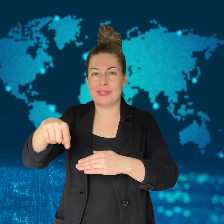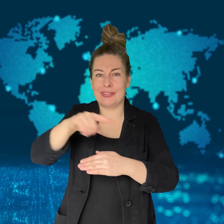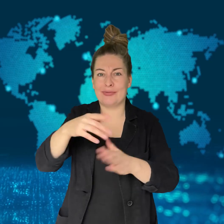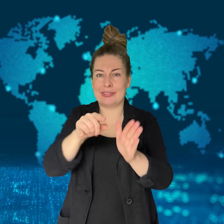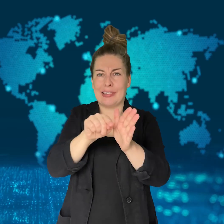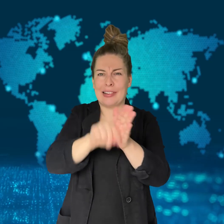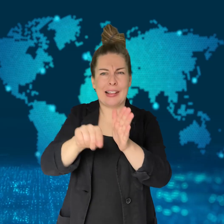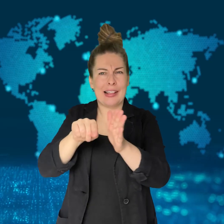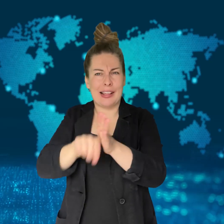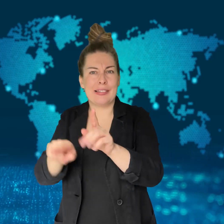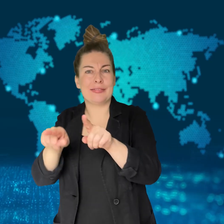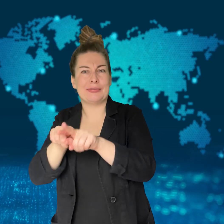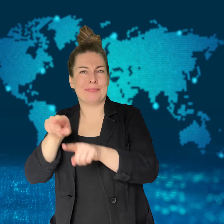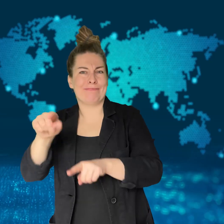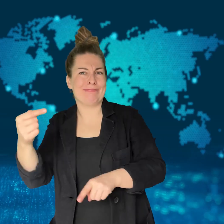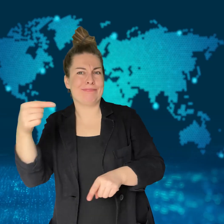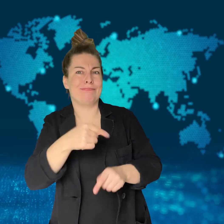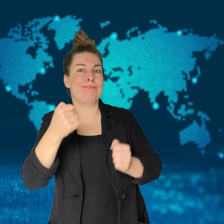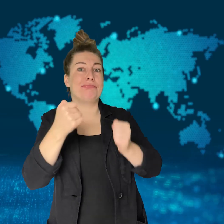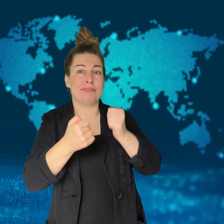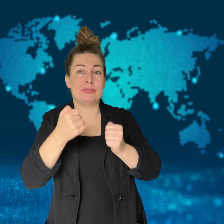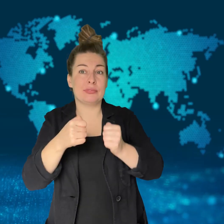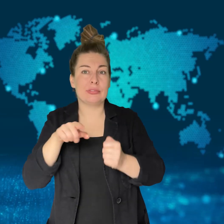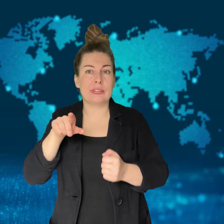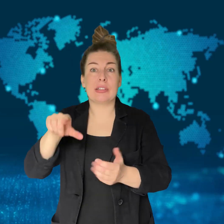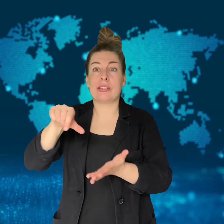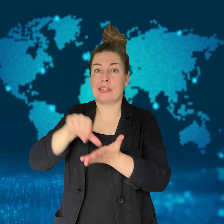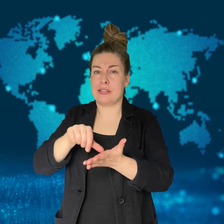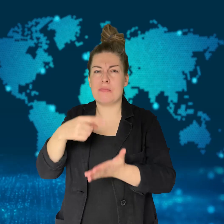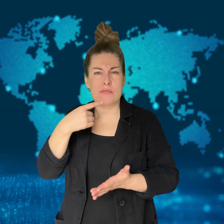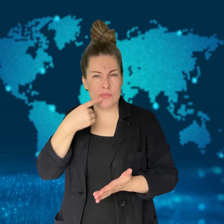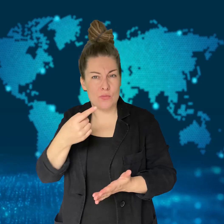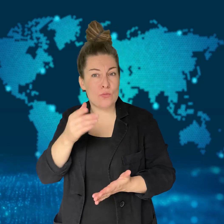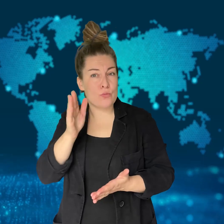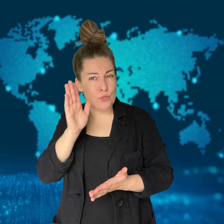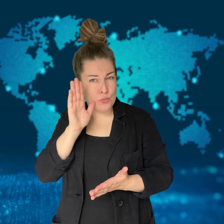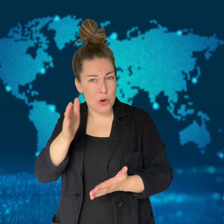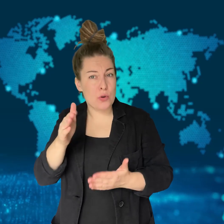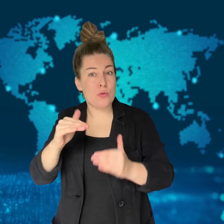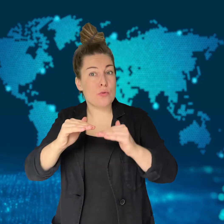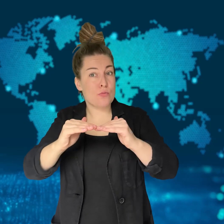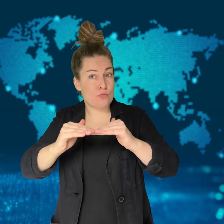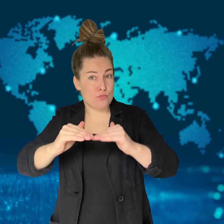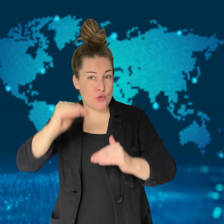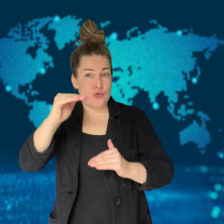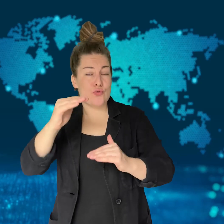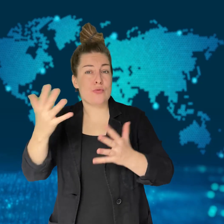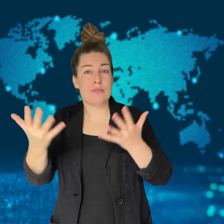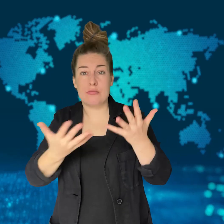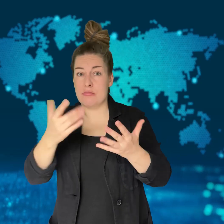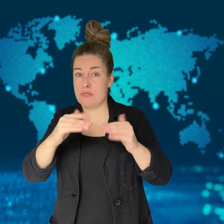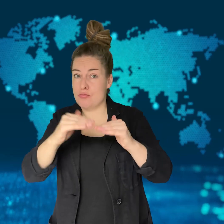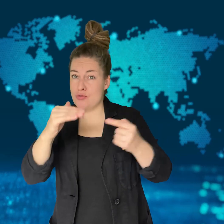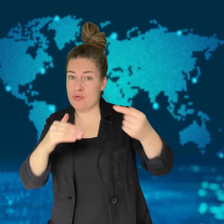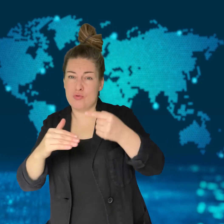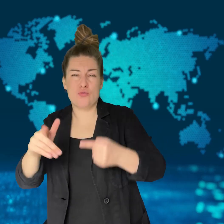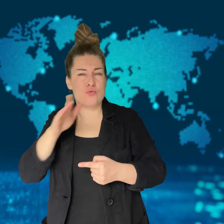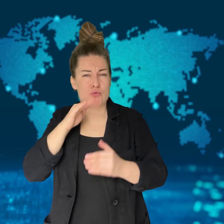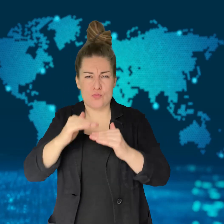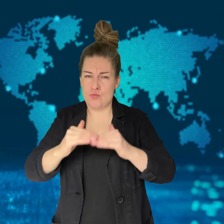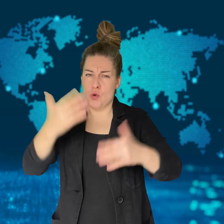According to sources in the country, Iran may strike deeper within Israel if